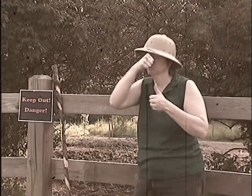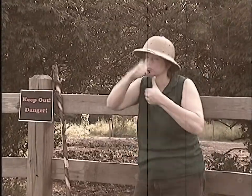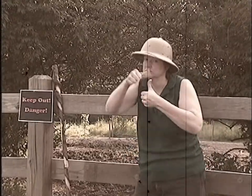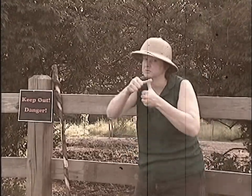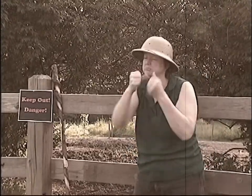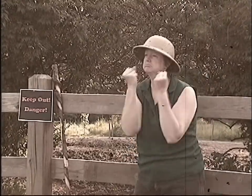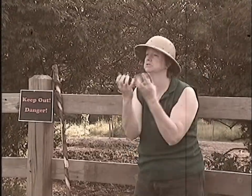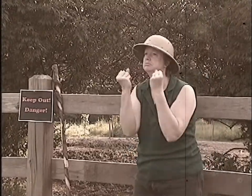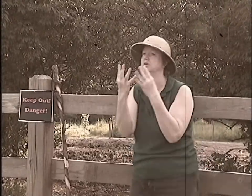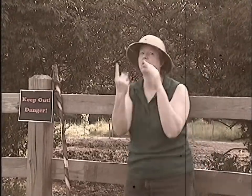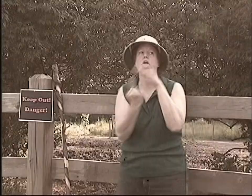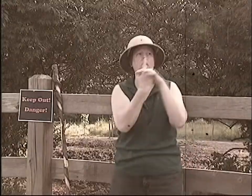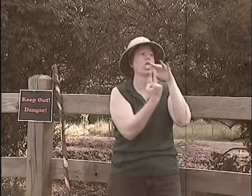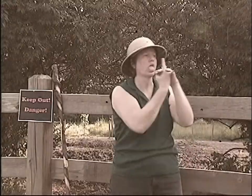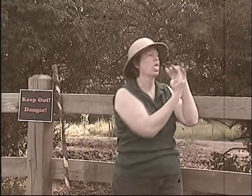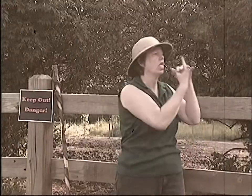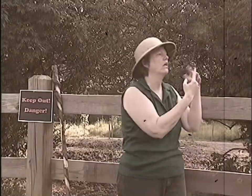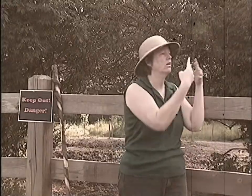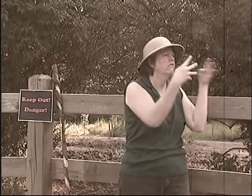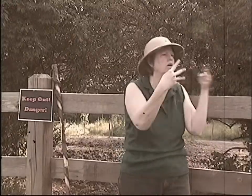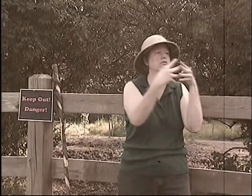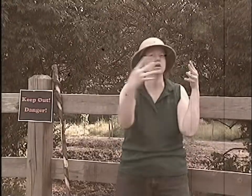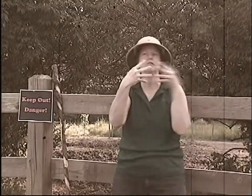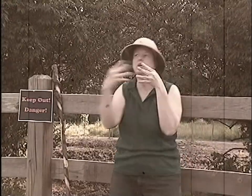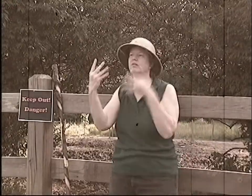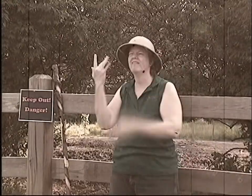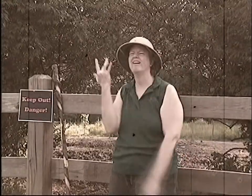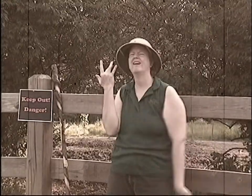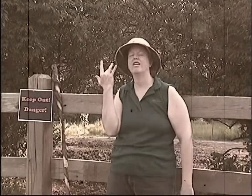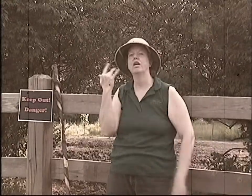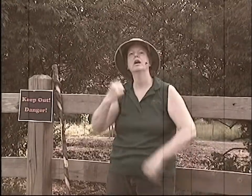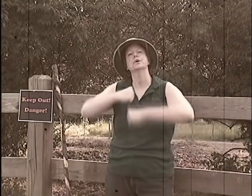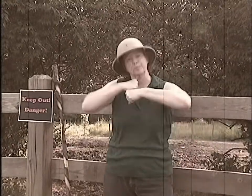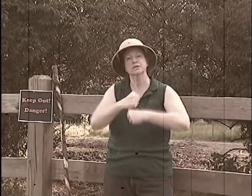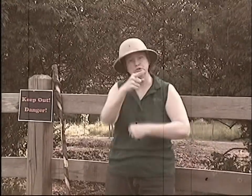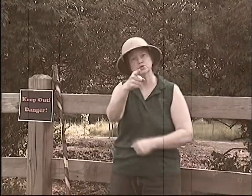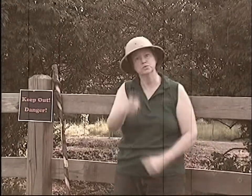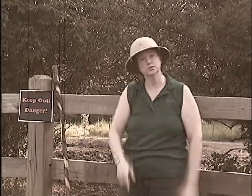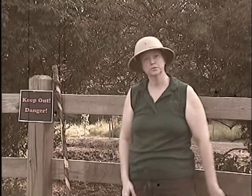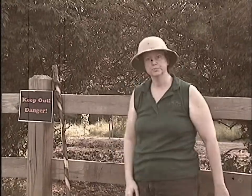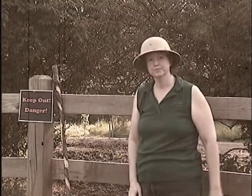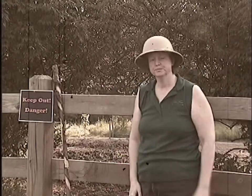HMM, OH, HI. SAY, WHY IS HONESTY IMPORTANT?